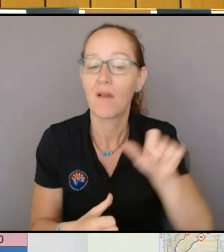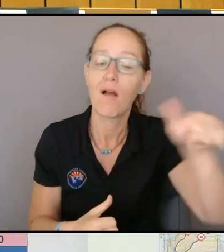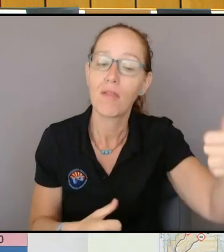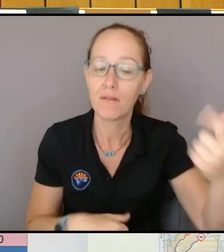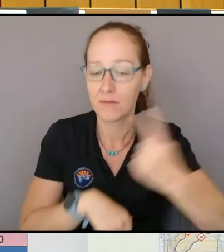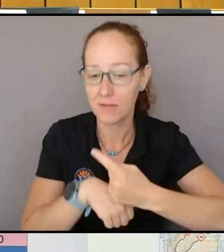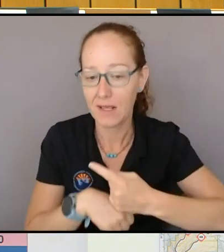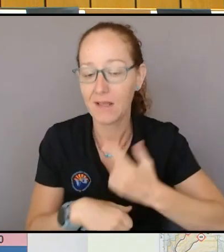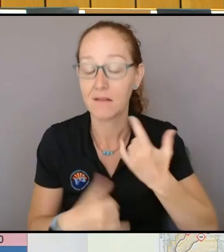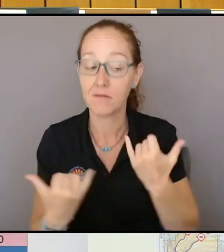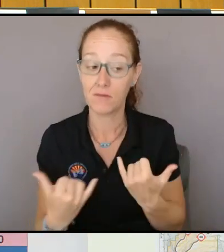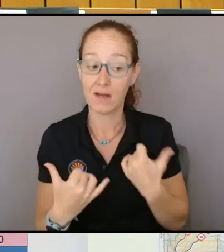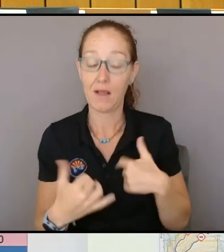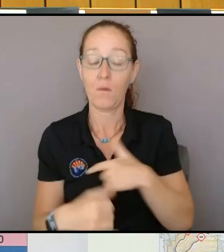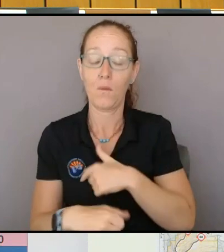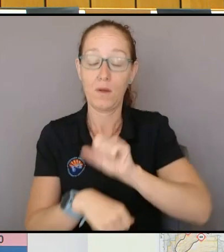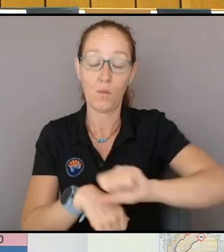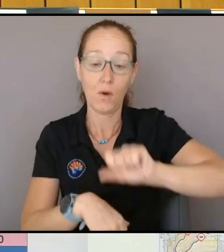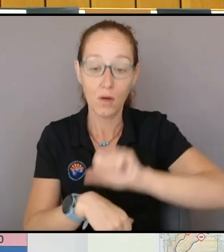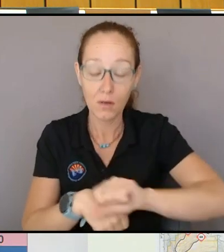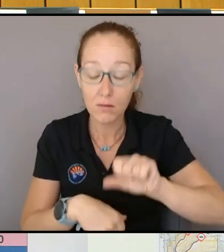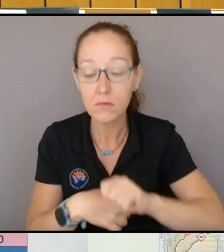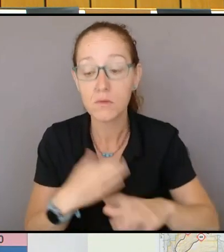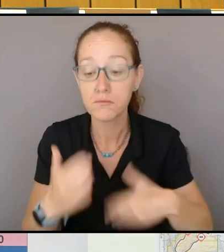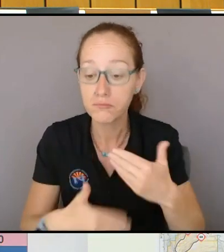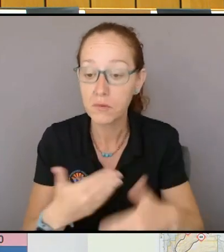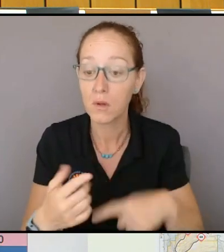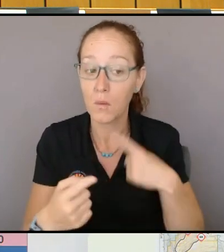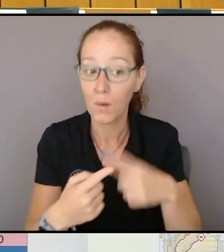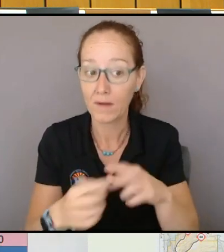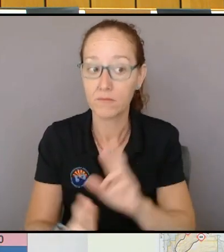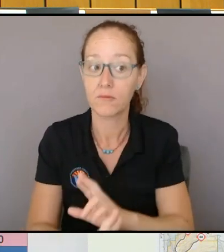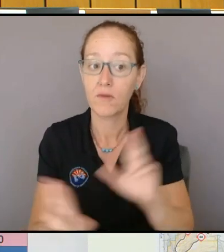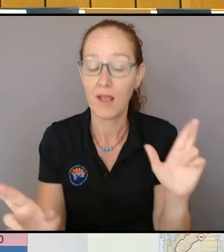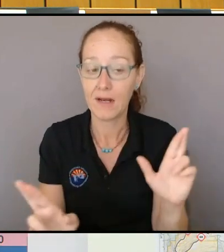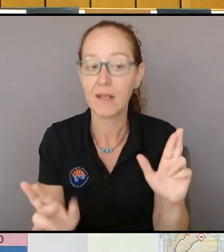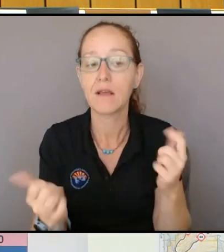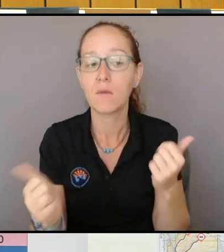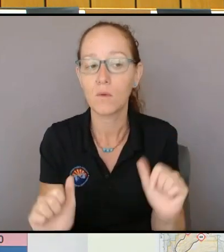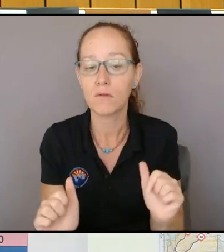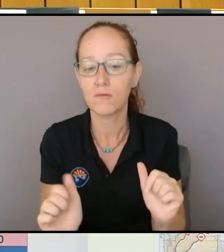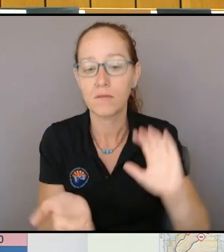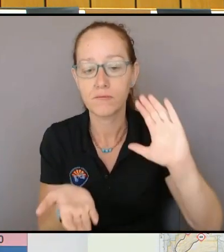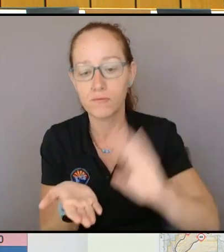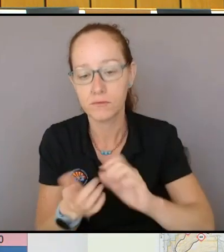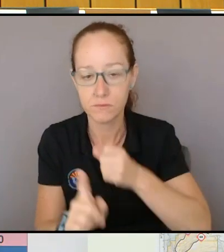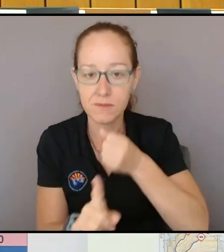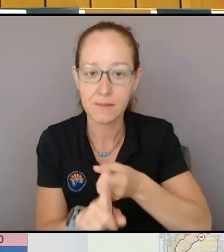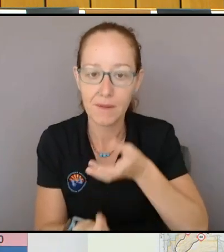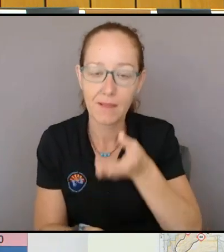looking for opportunities to reduce the impact to the people in those areas by restoring that power as soon as it's safe to do so.